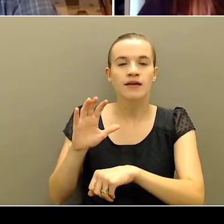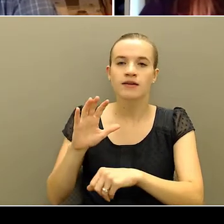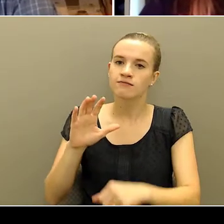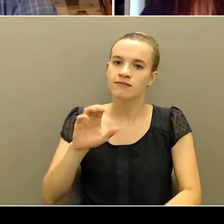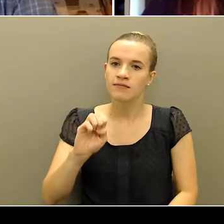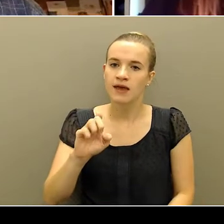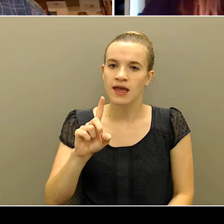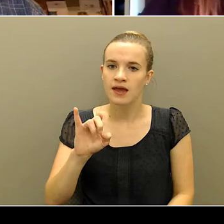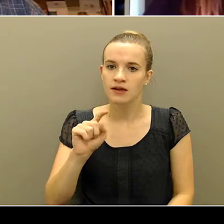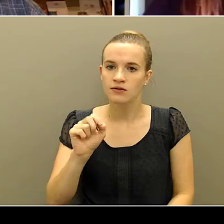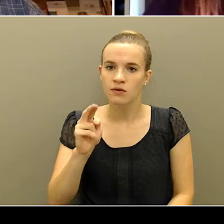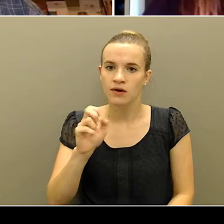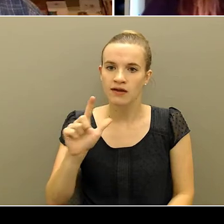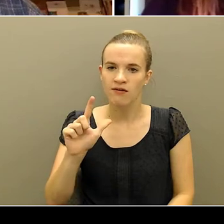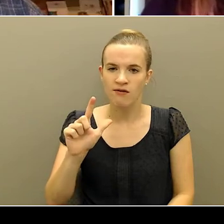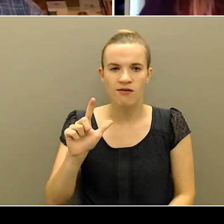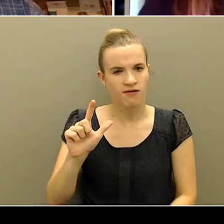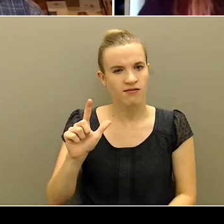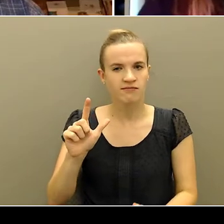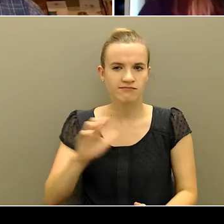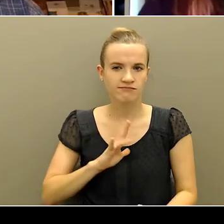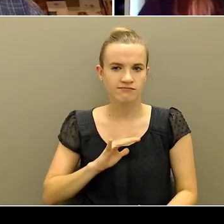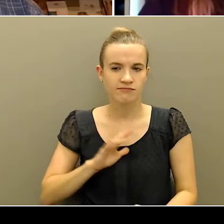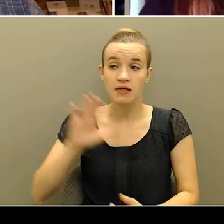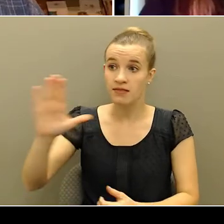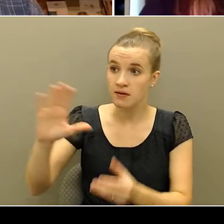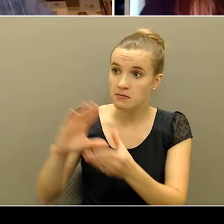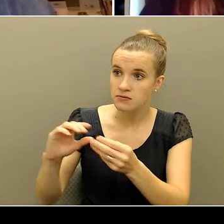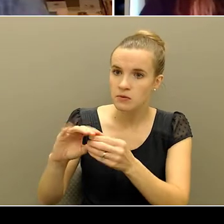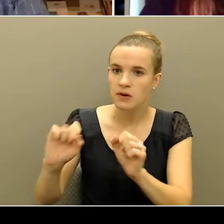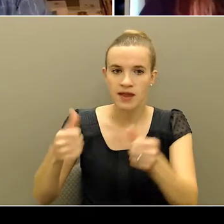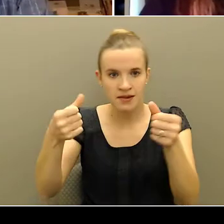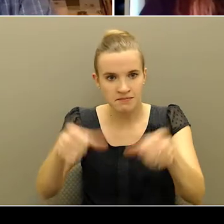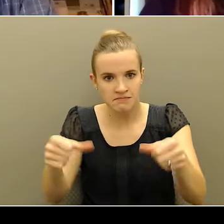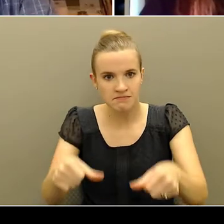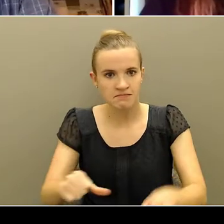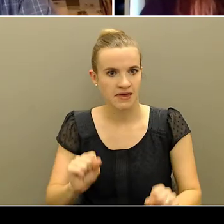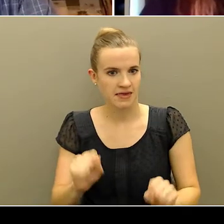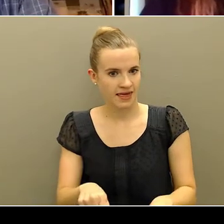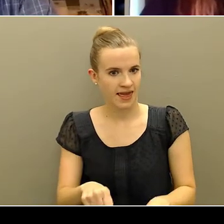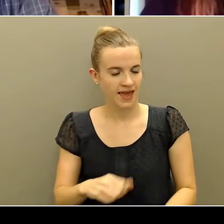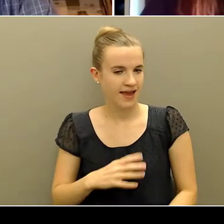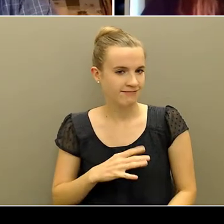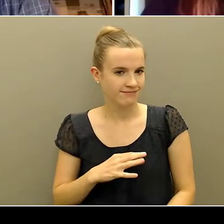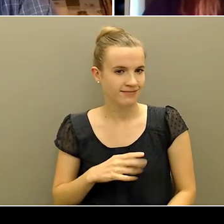trips. It's an amazing resource. I mean, you've created a real kind of portal to